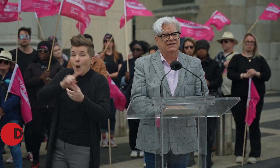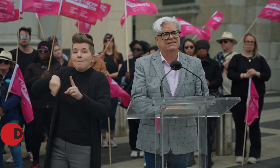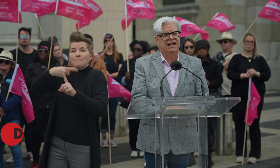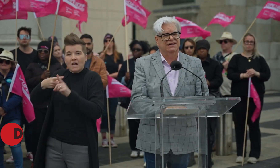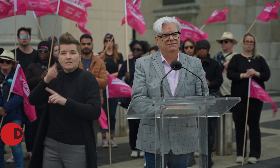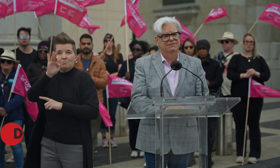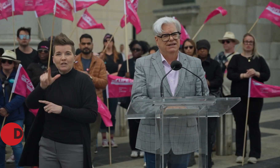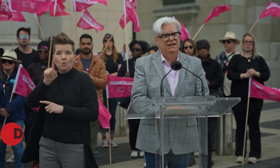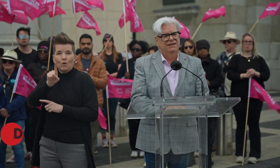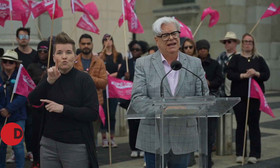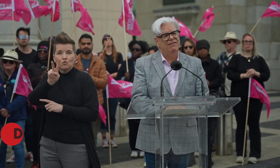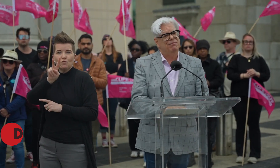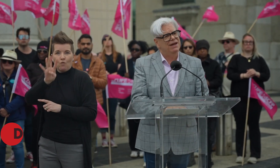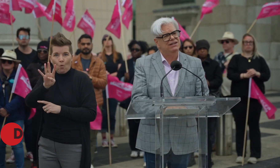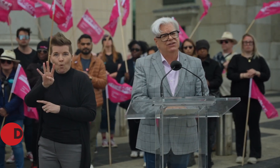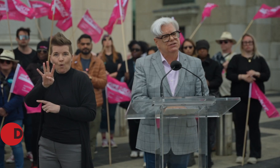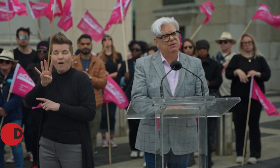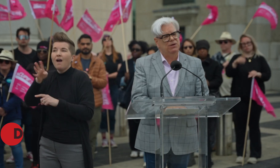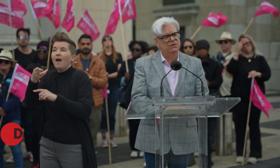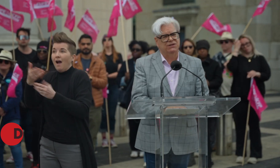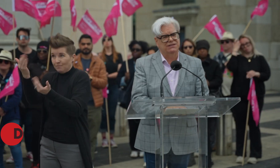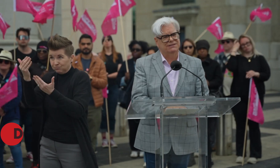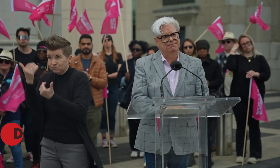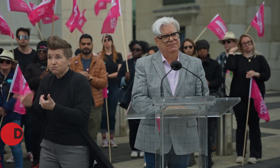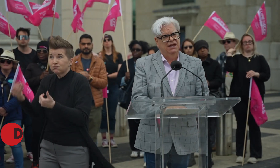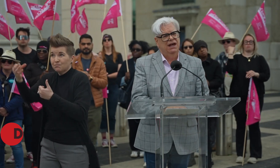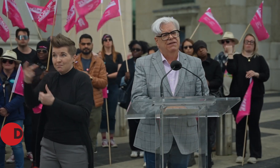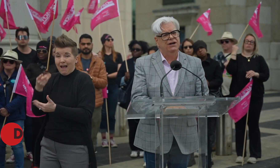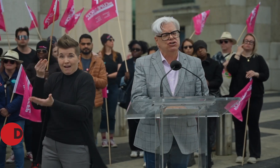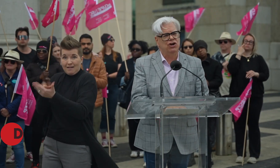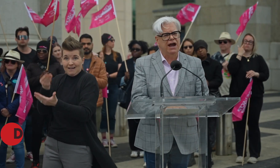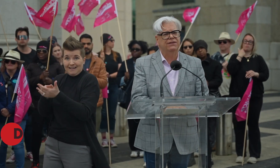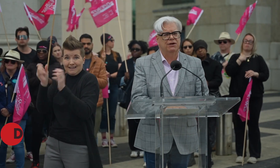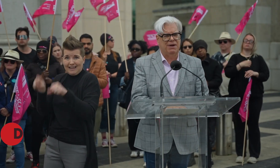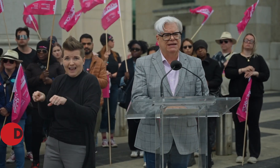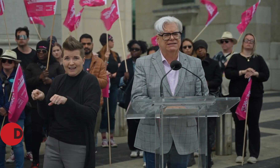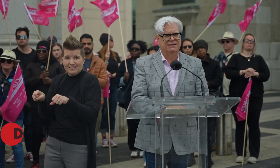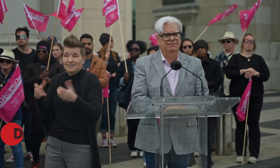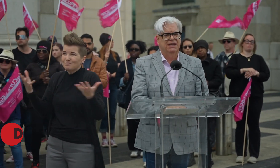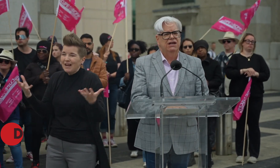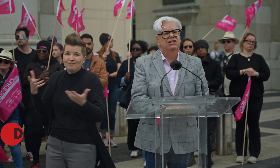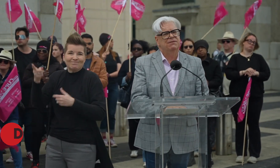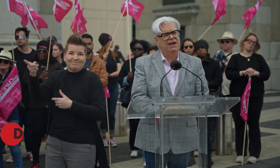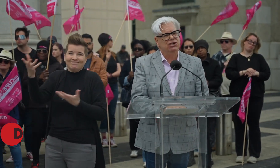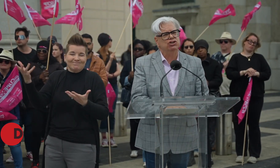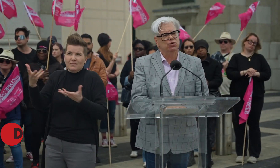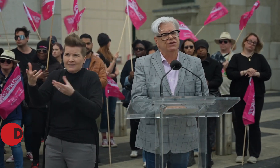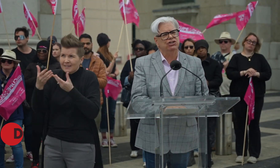for Bill 124 and then a wage increase, but agreement has not yet been reached.